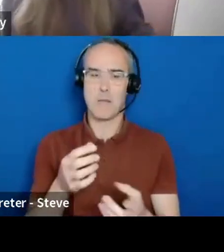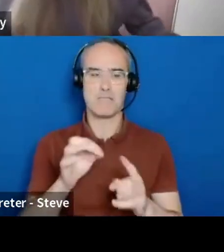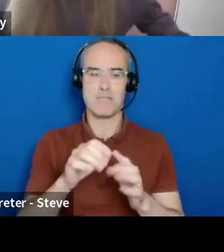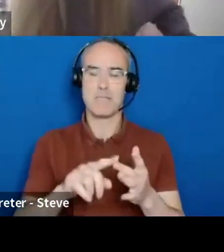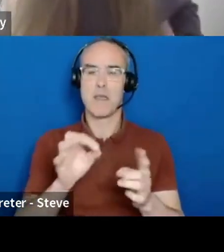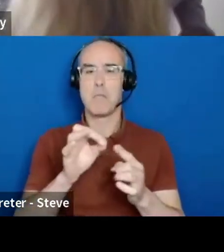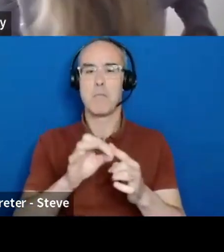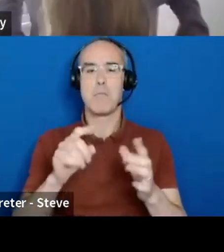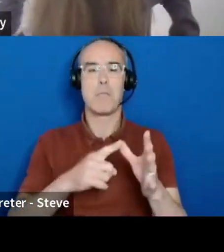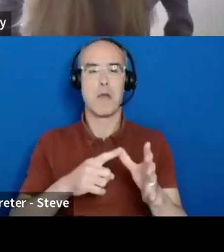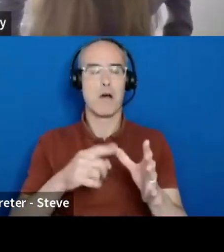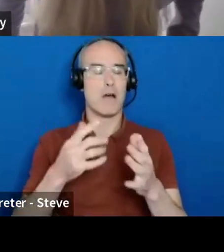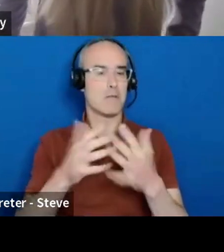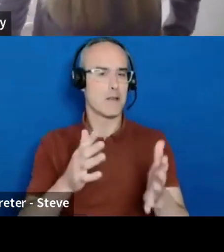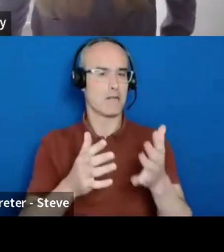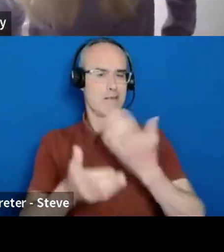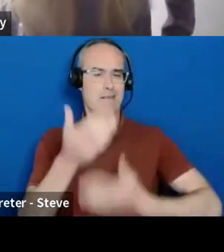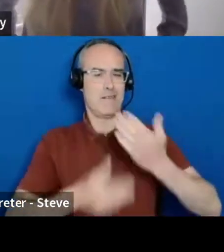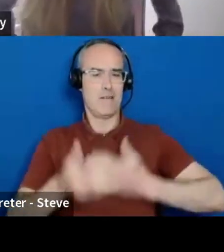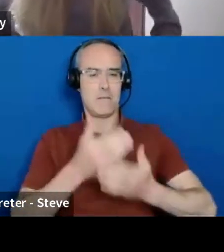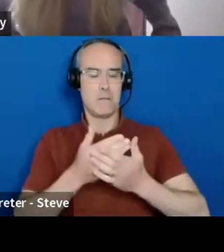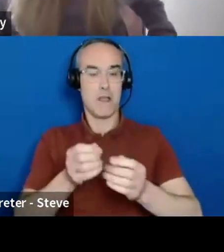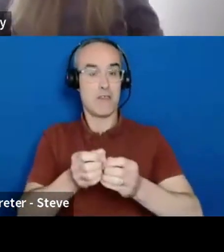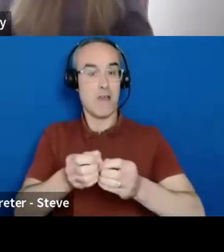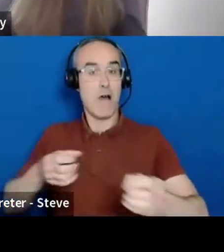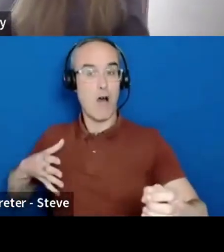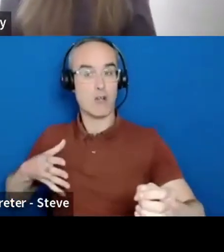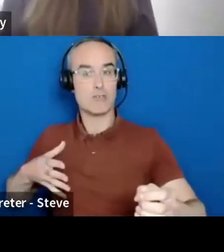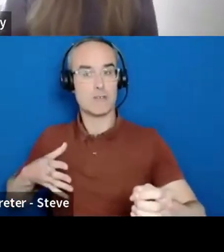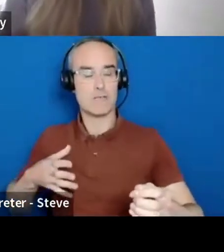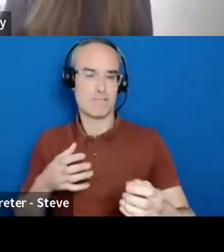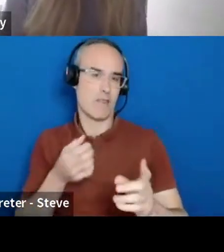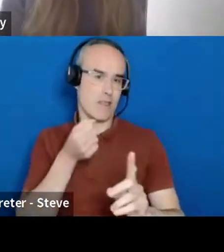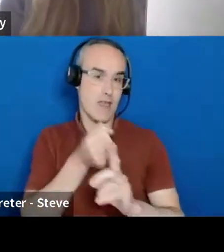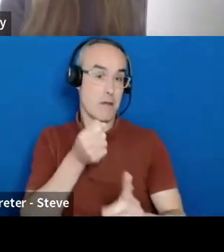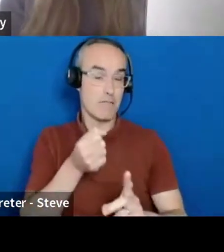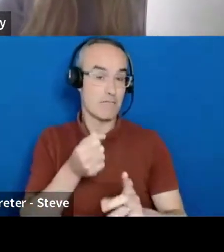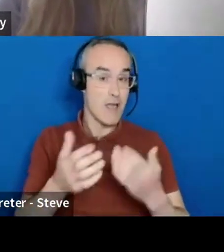with the archery and the, and the impact you had there, but do you have any other stories of a kind of